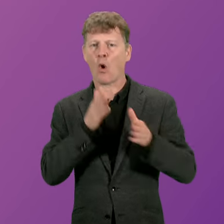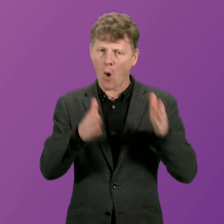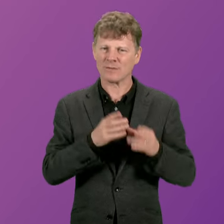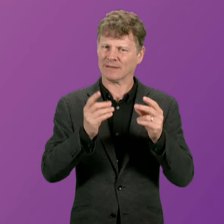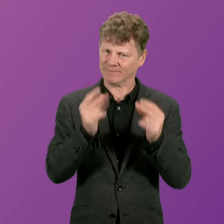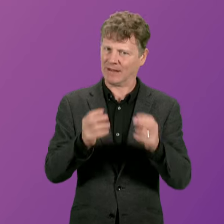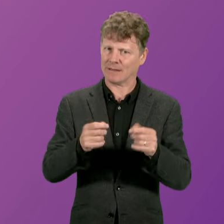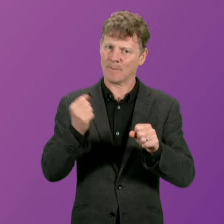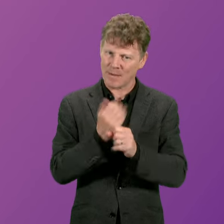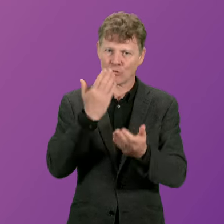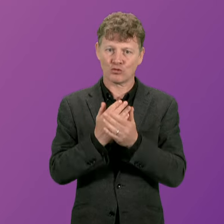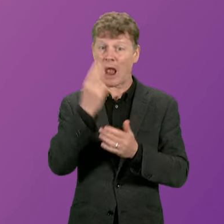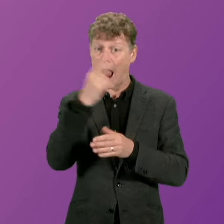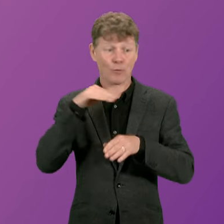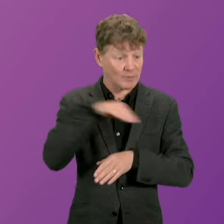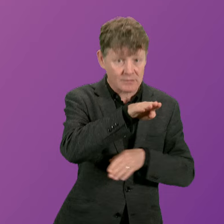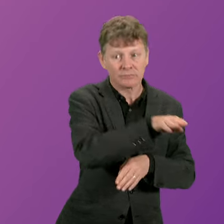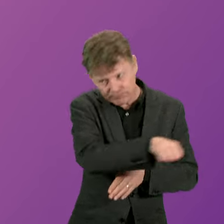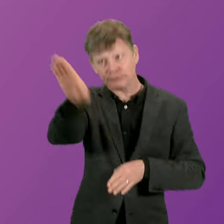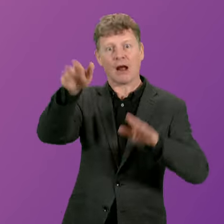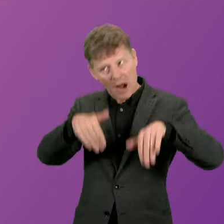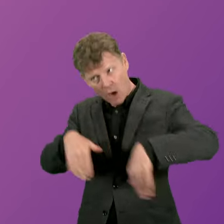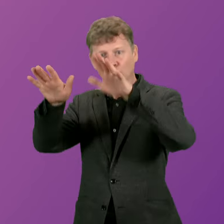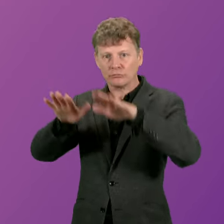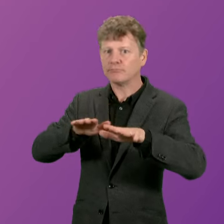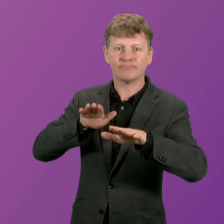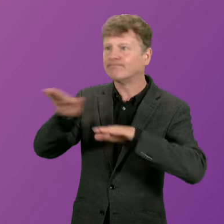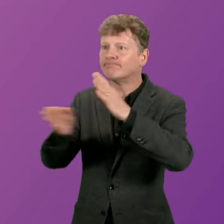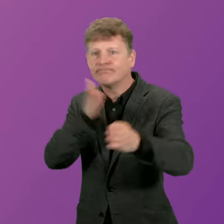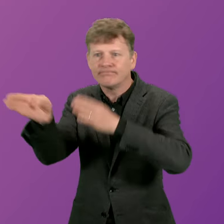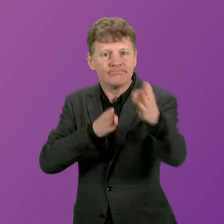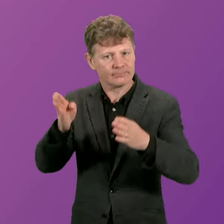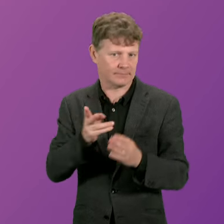ensure that the ambulance capacity that we have is available to be deployed where it is required.